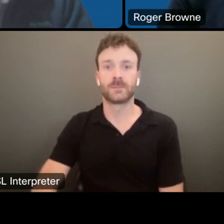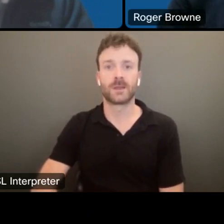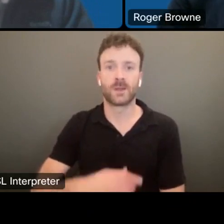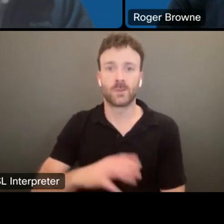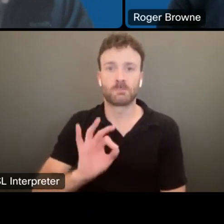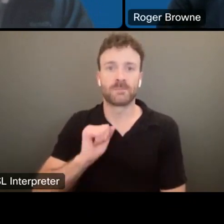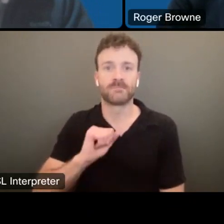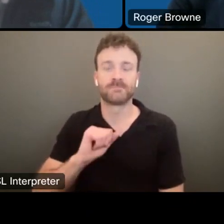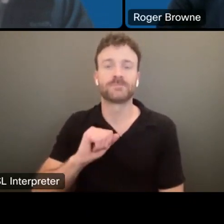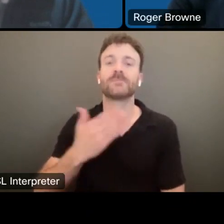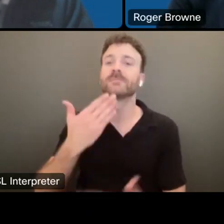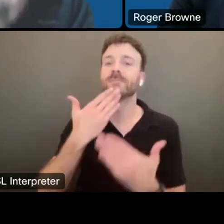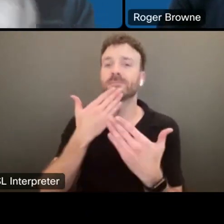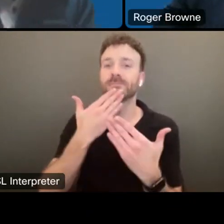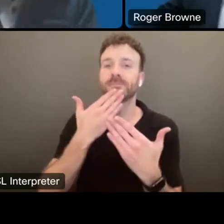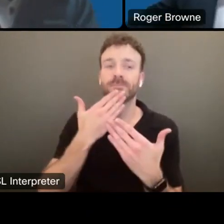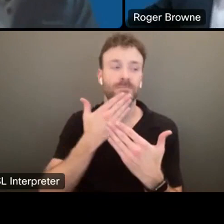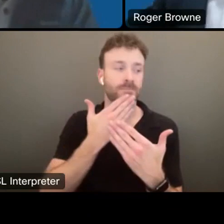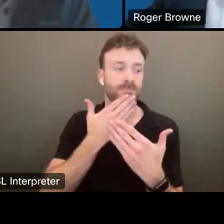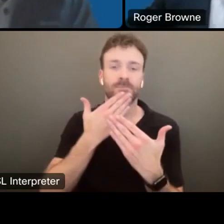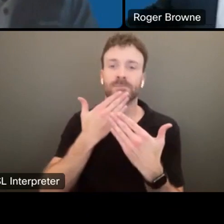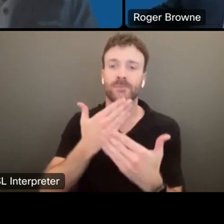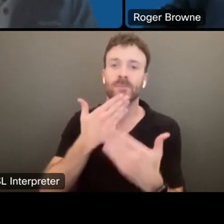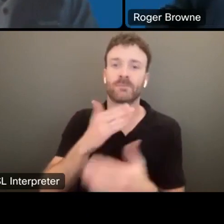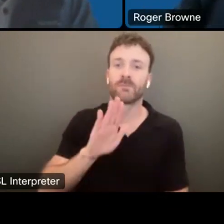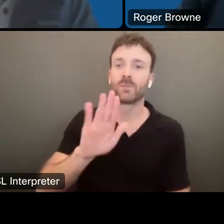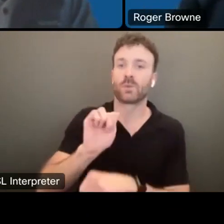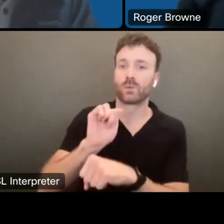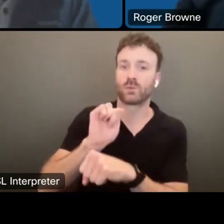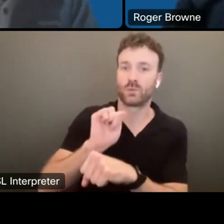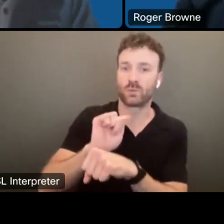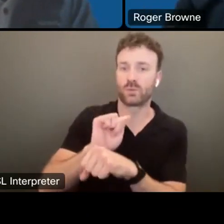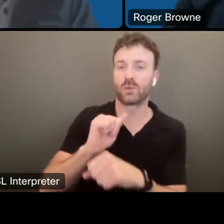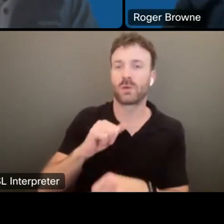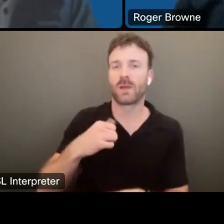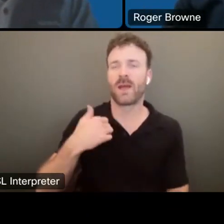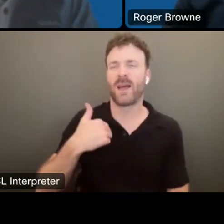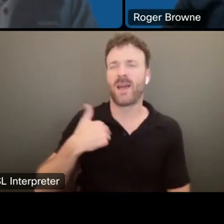Thank you for all the work you're doing. I have I guess two main questions.